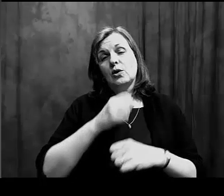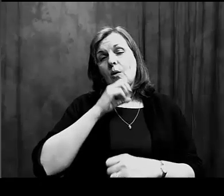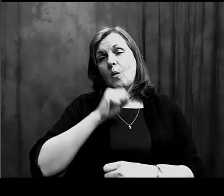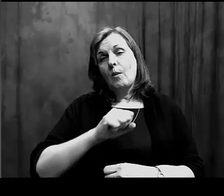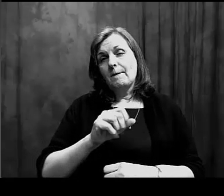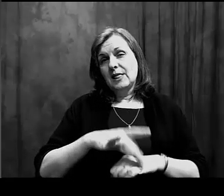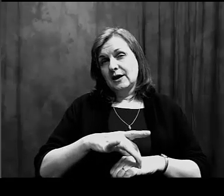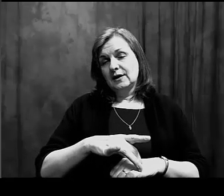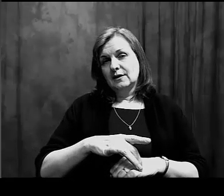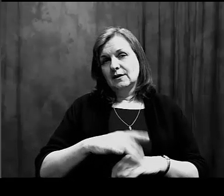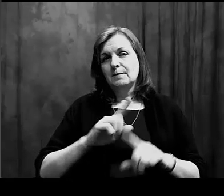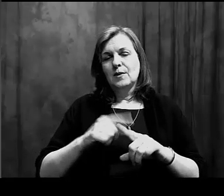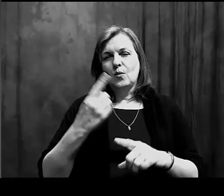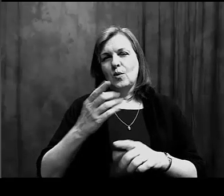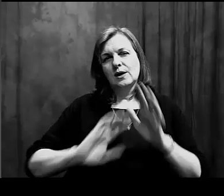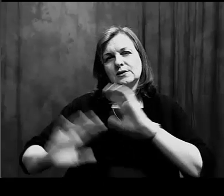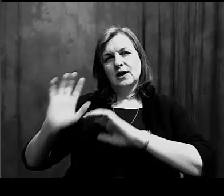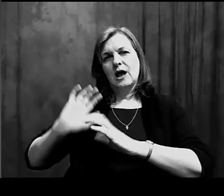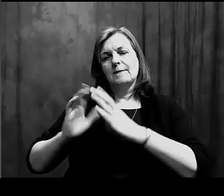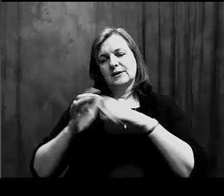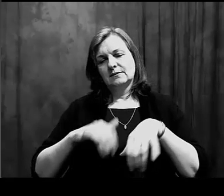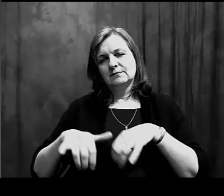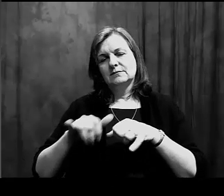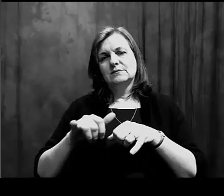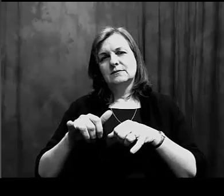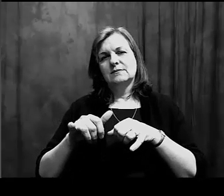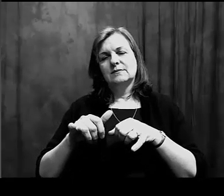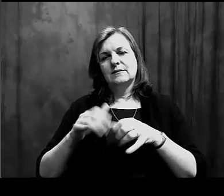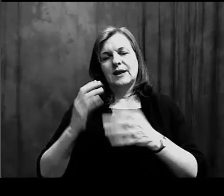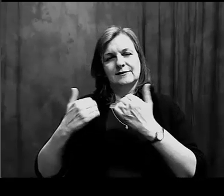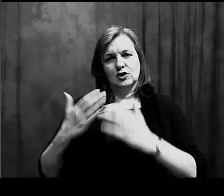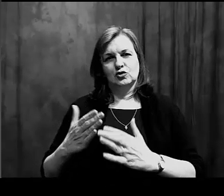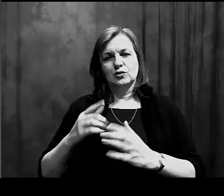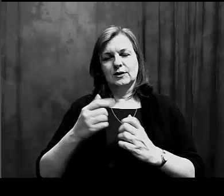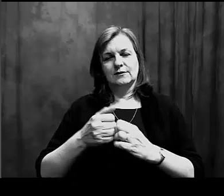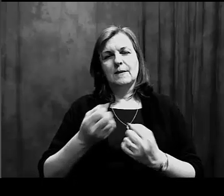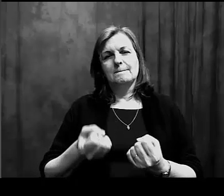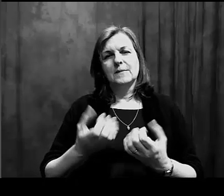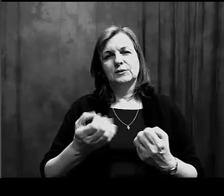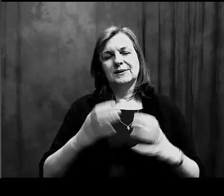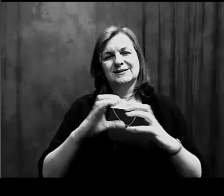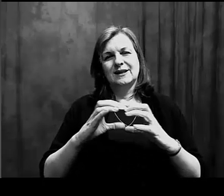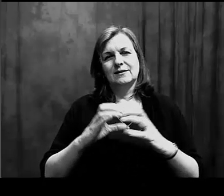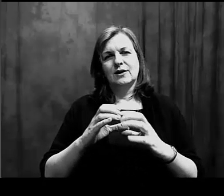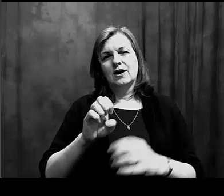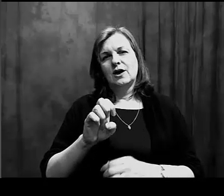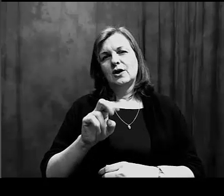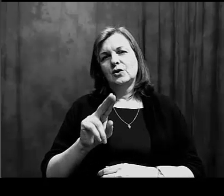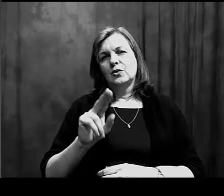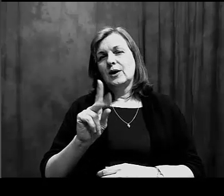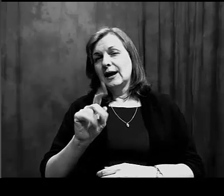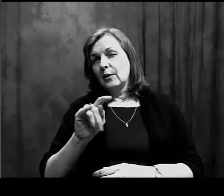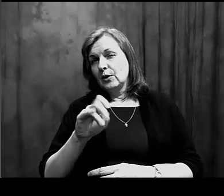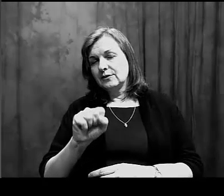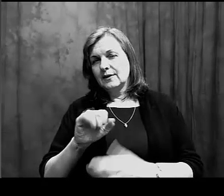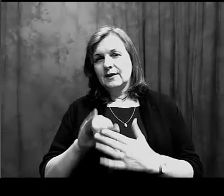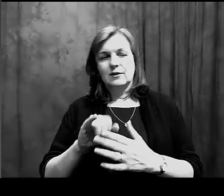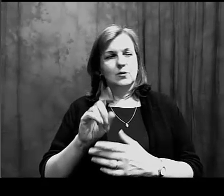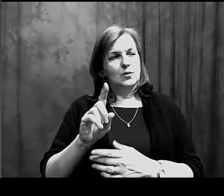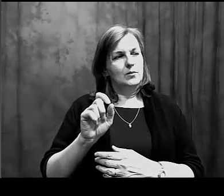but our common ancestor that will focus on is for the multicellular eukaryotes that's about 1.5 billion years old